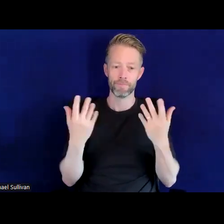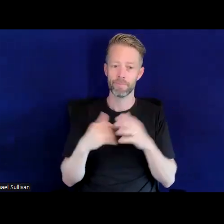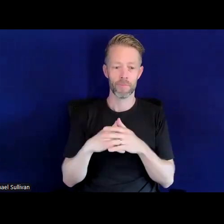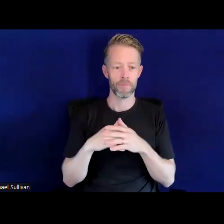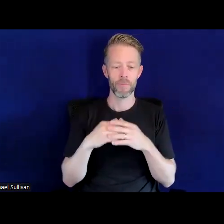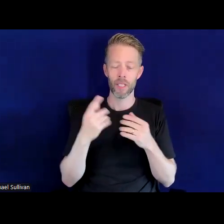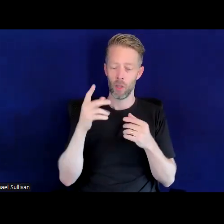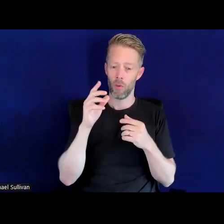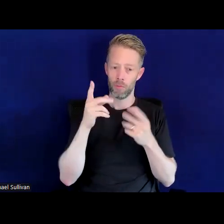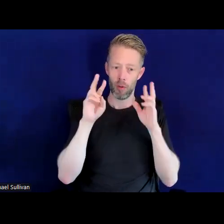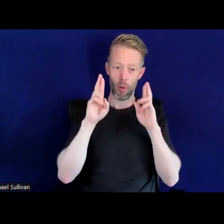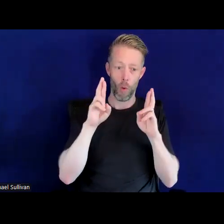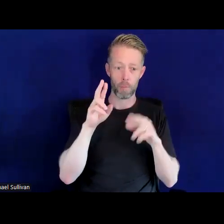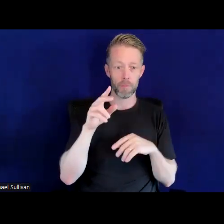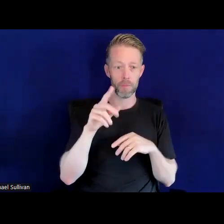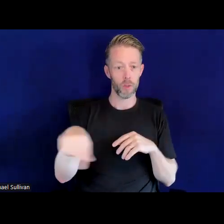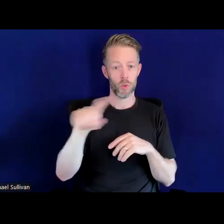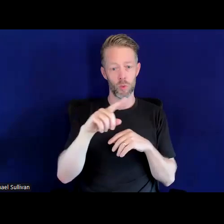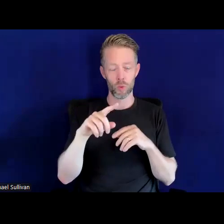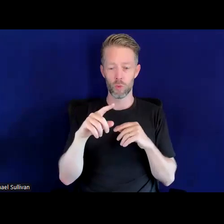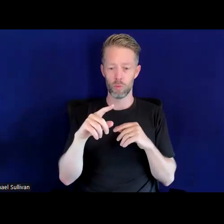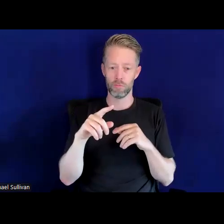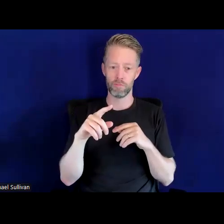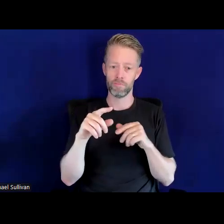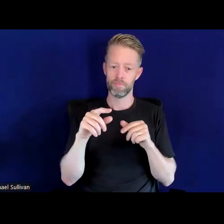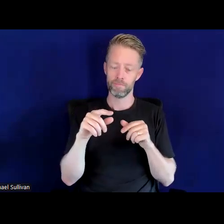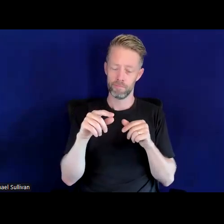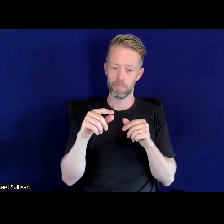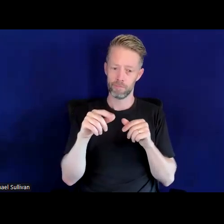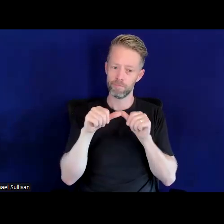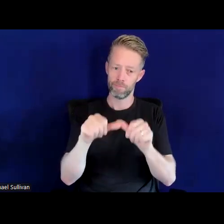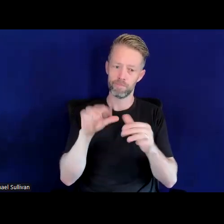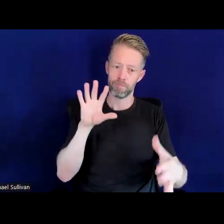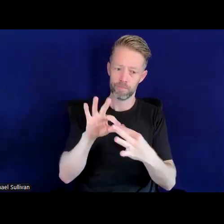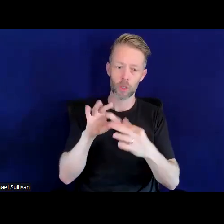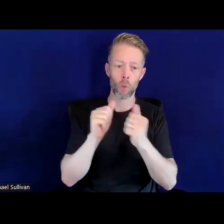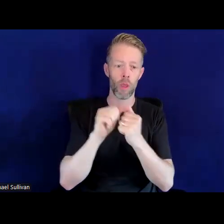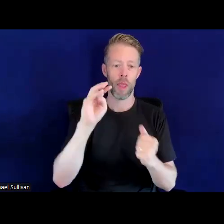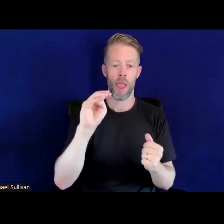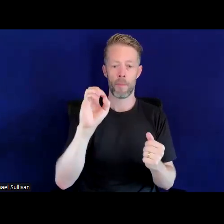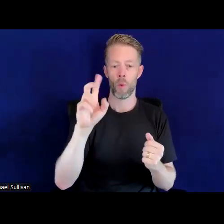thank you so much for joining us, and I hope you continue to look at MOD's offerings because